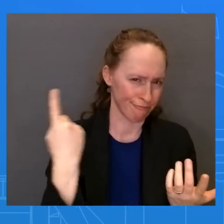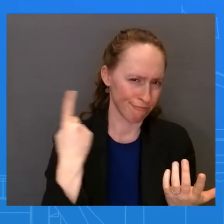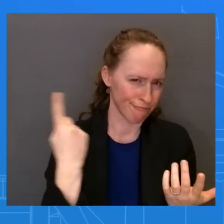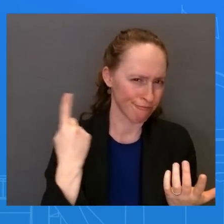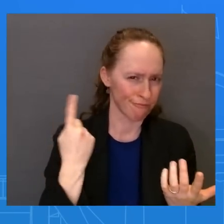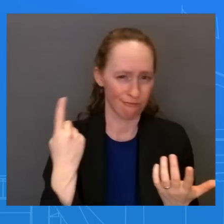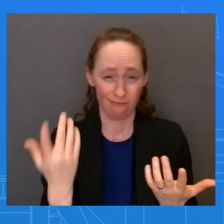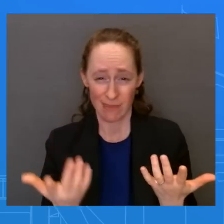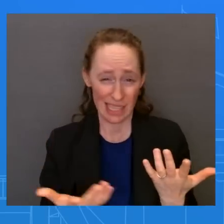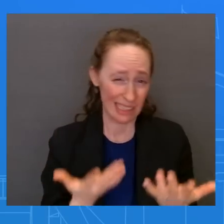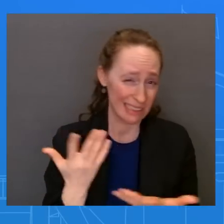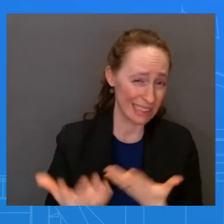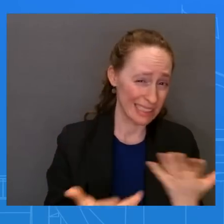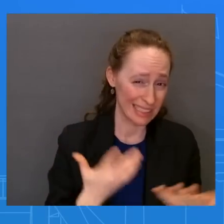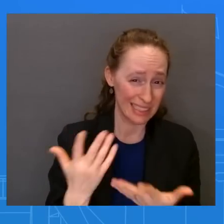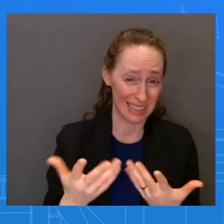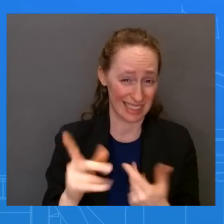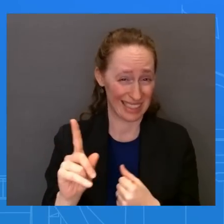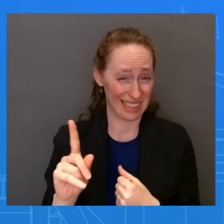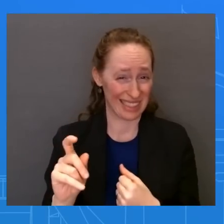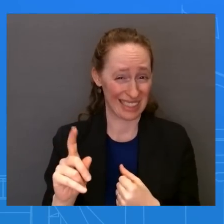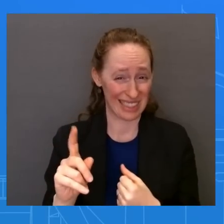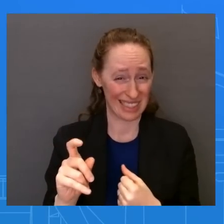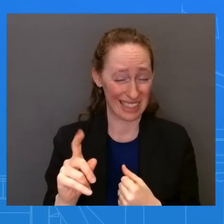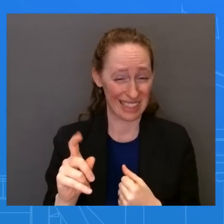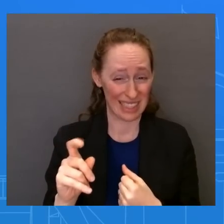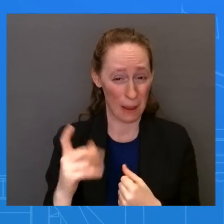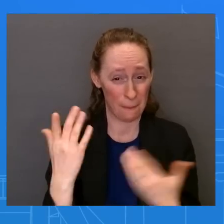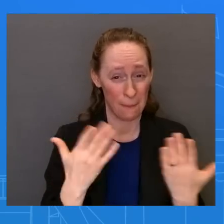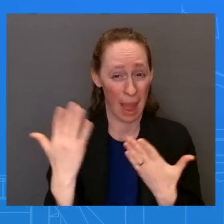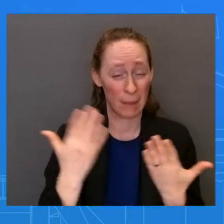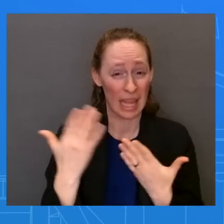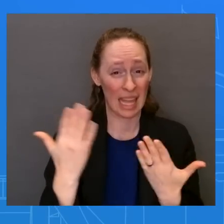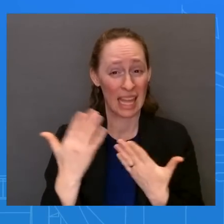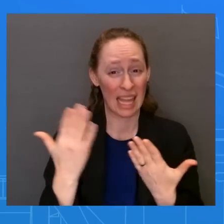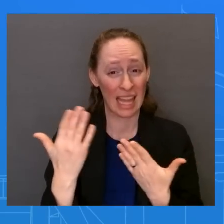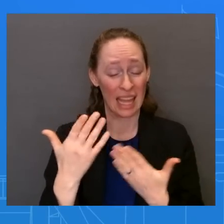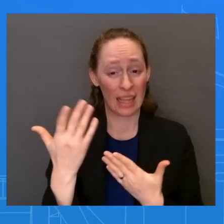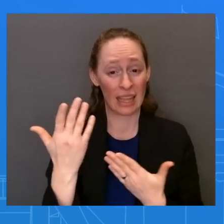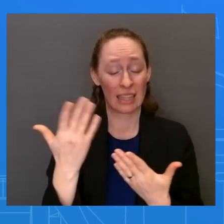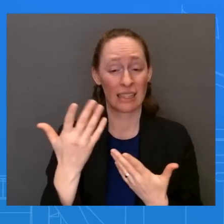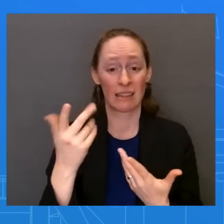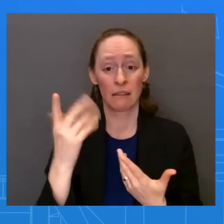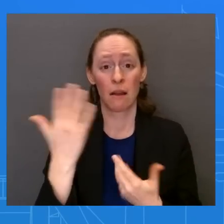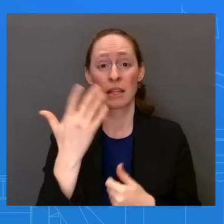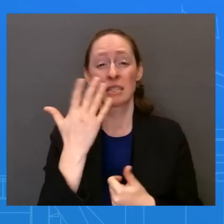Ms. Jean-Pierre: Look, we've been very -- very clear, and I'll say this again -- let me first say -- let me first say this part: